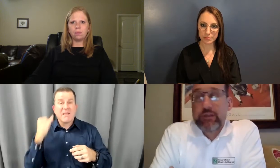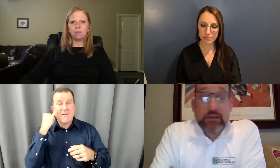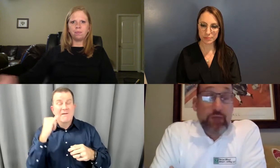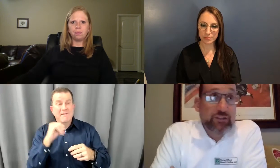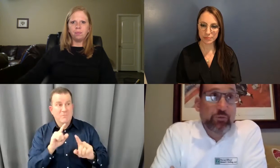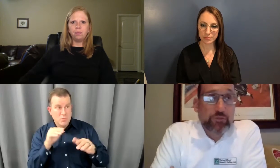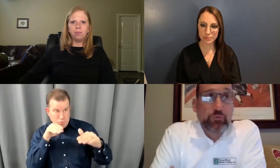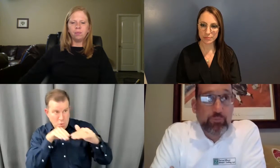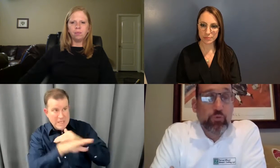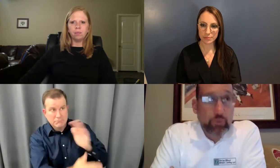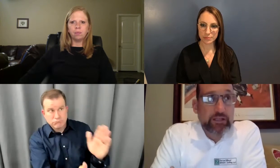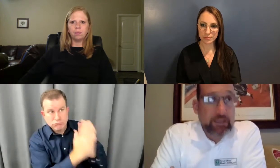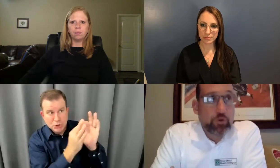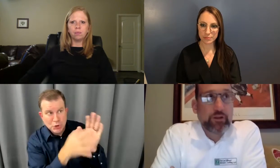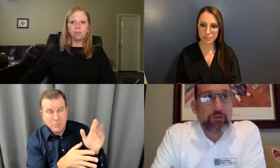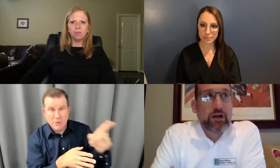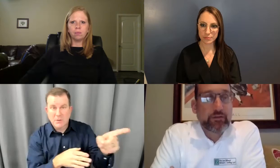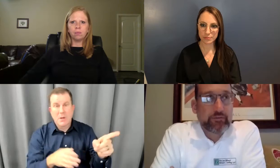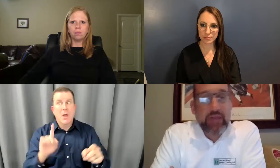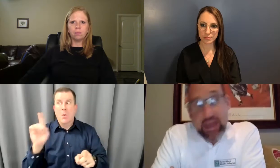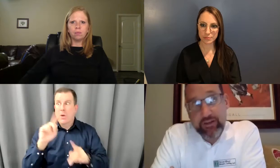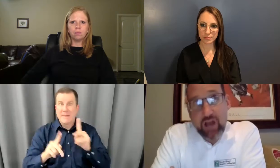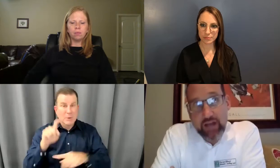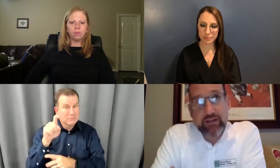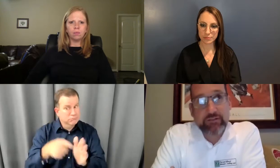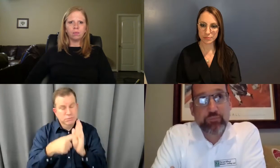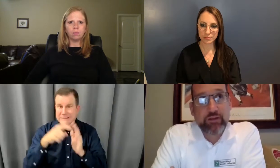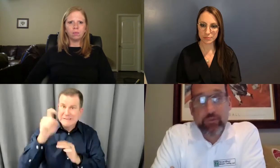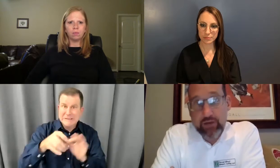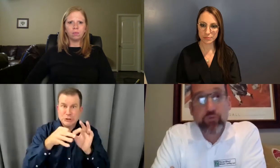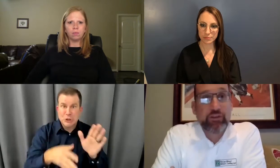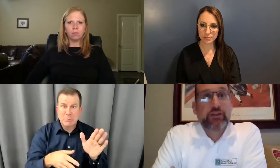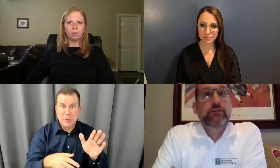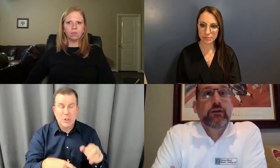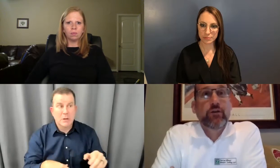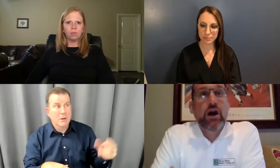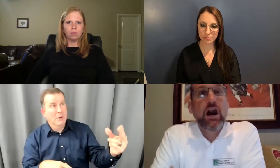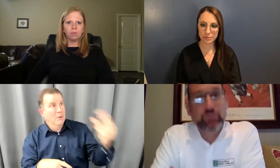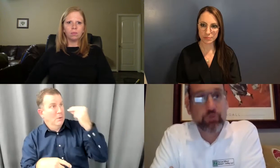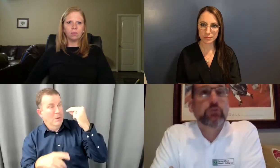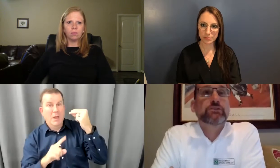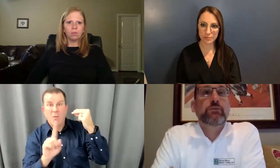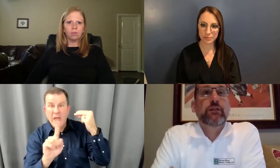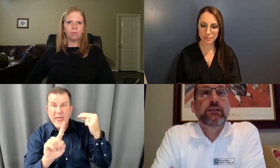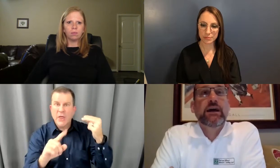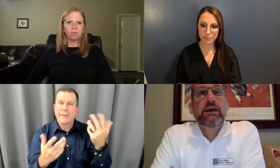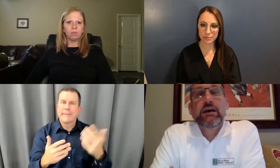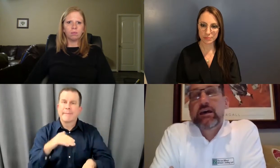in my experience when people really need one and haven't gotten it, it's been in the medical setting and they're in a hospital or something like that.